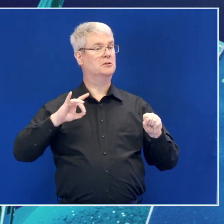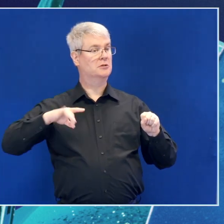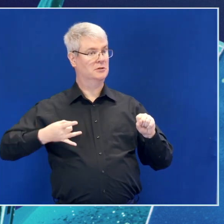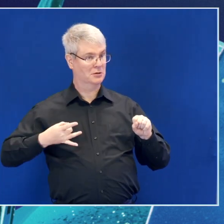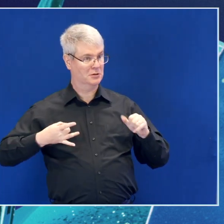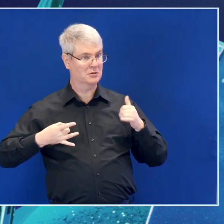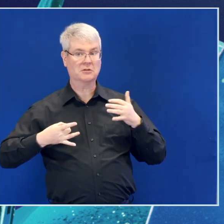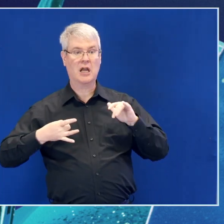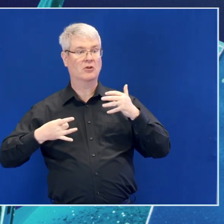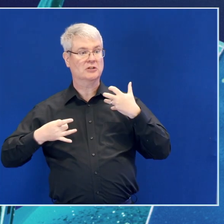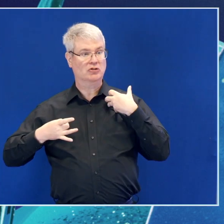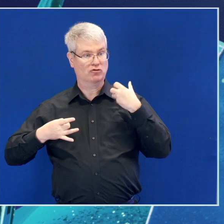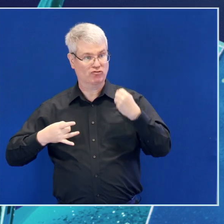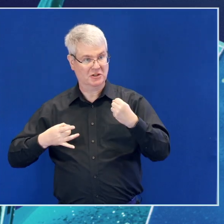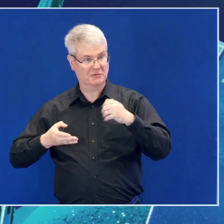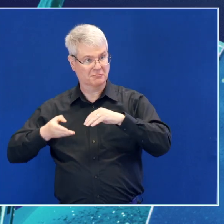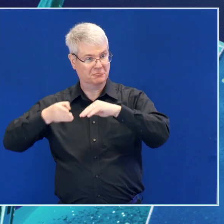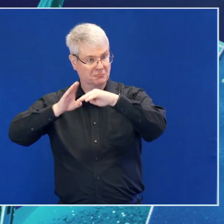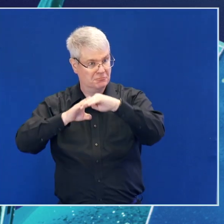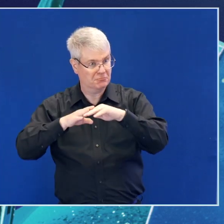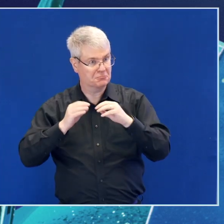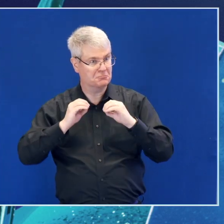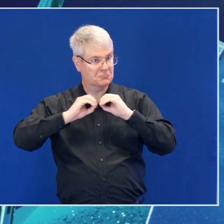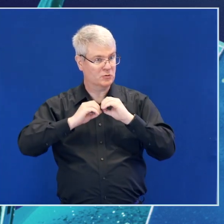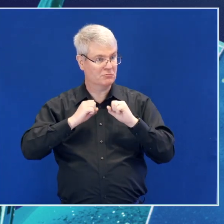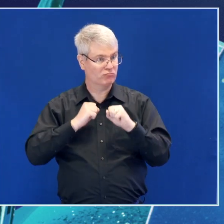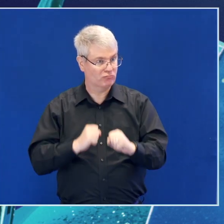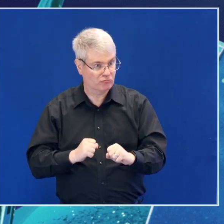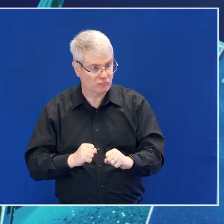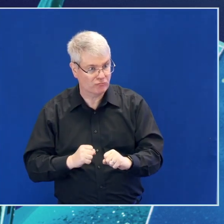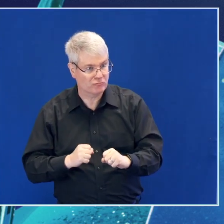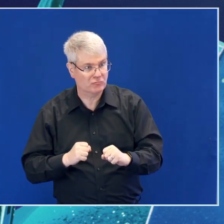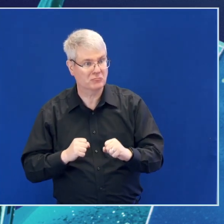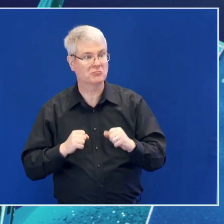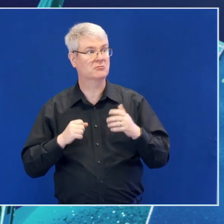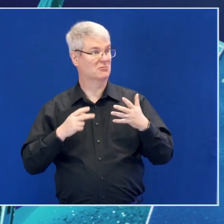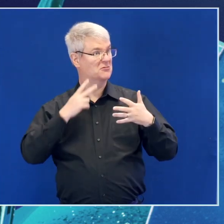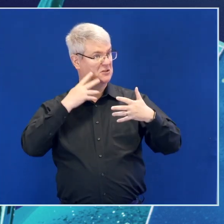So this is pretty comprehensive. And again, it's gone to specific resources for this information